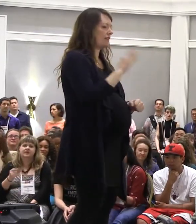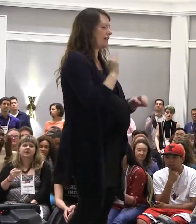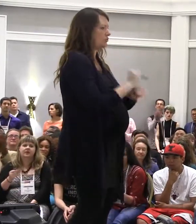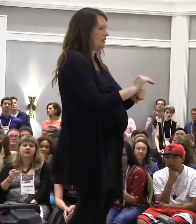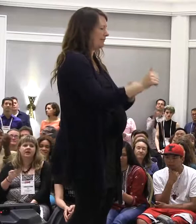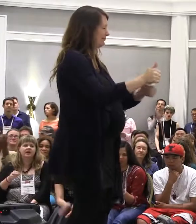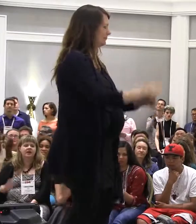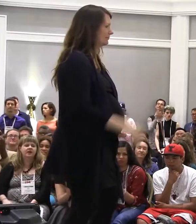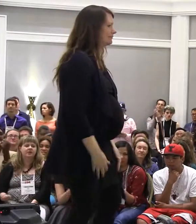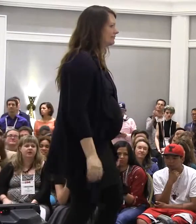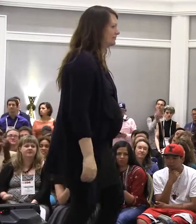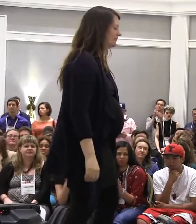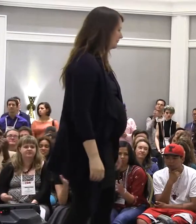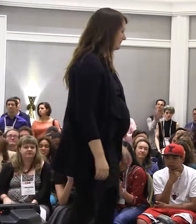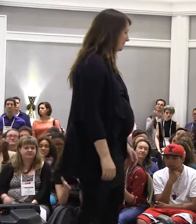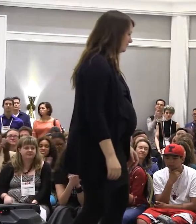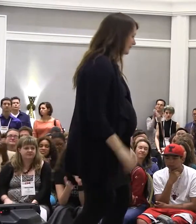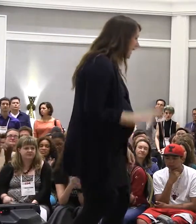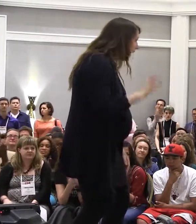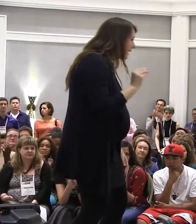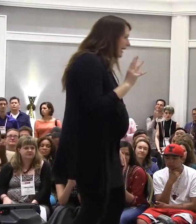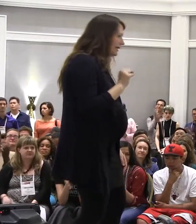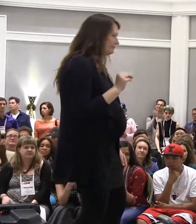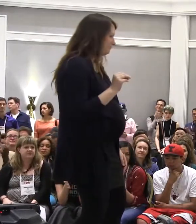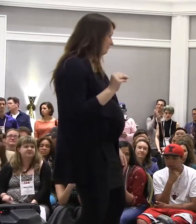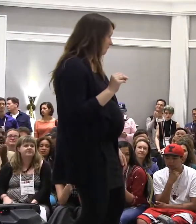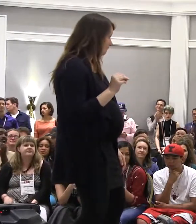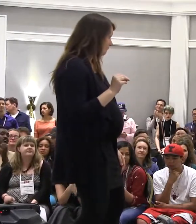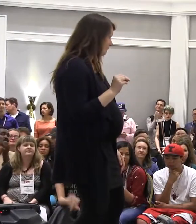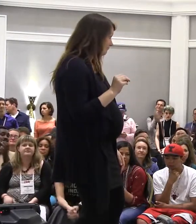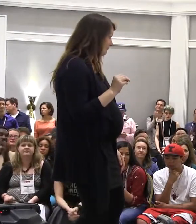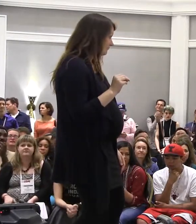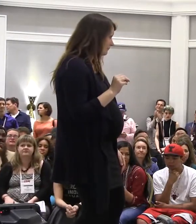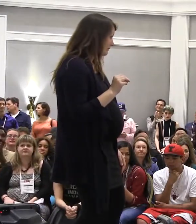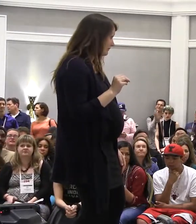(applauding) And we'll be connecting with ghost-like project, folks.